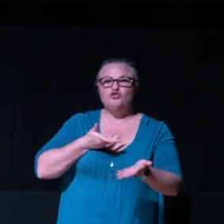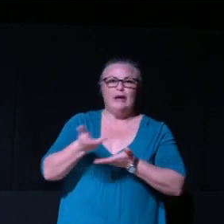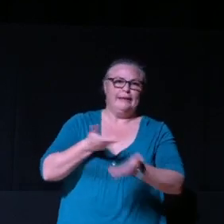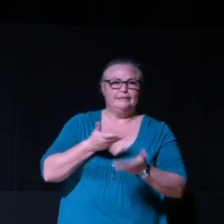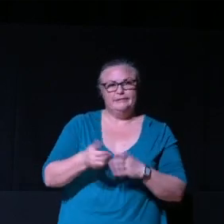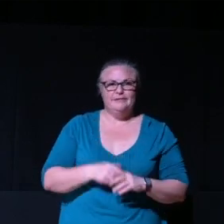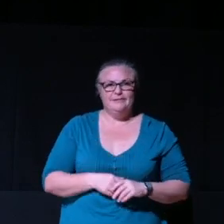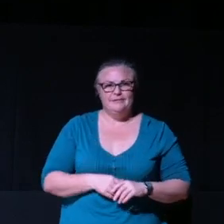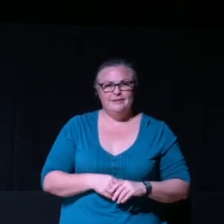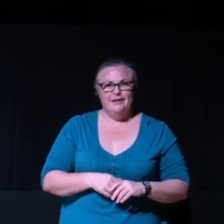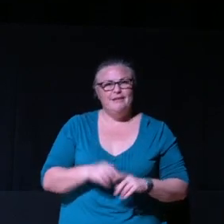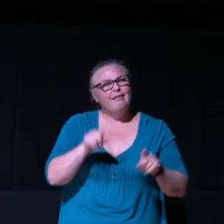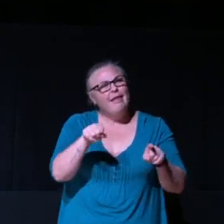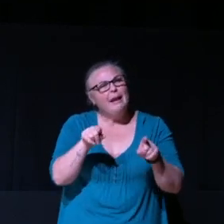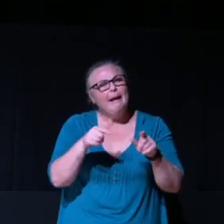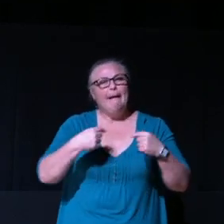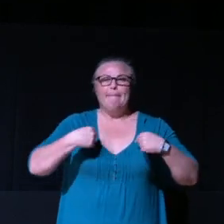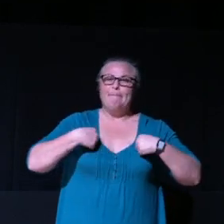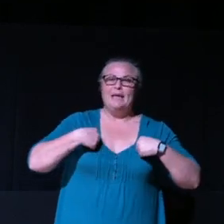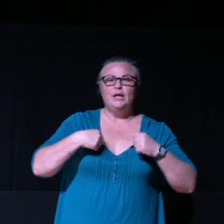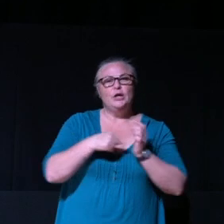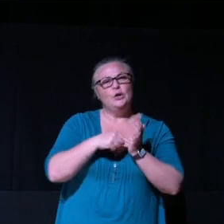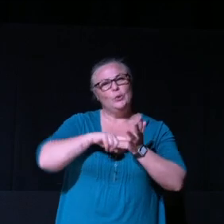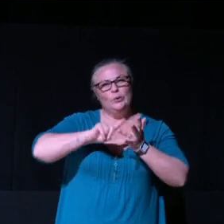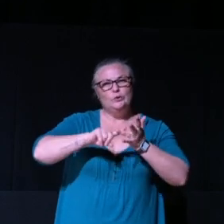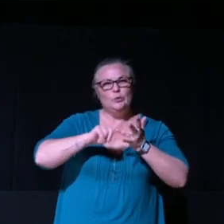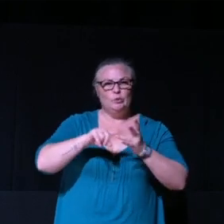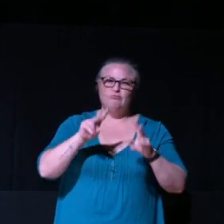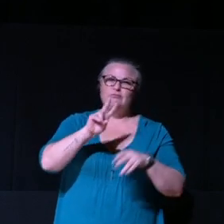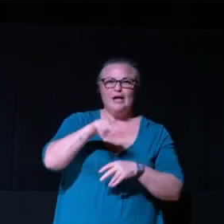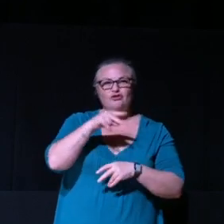comes like workplaces actually have changed there have been you know when we talk about when someone